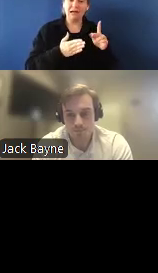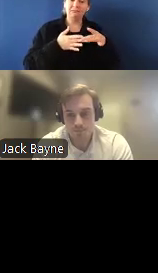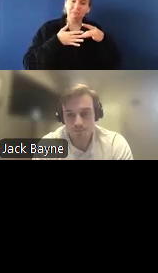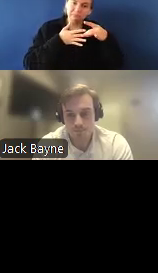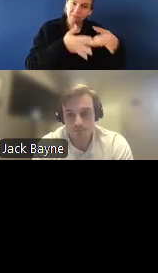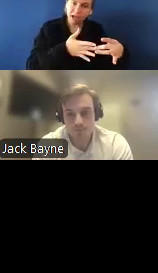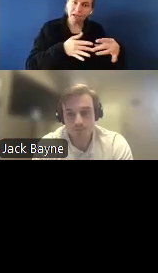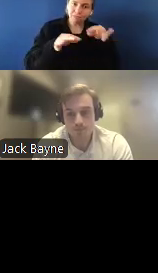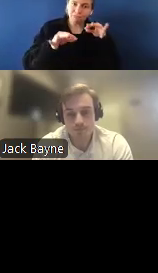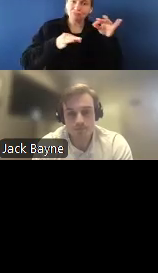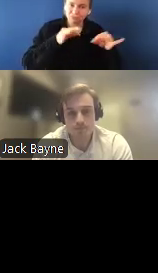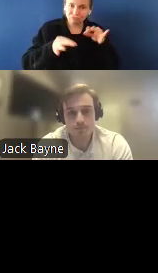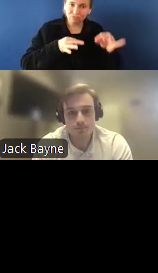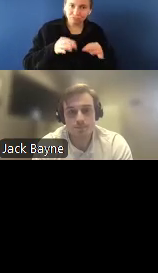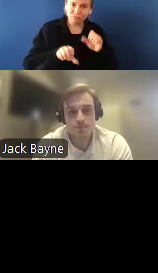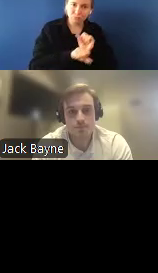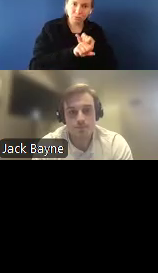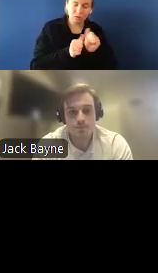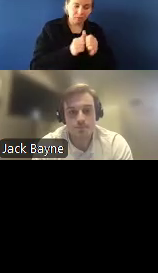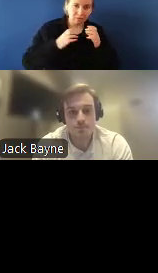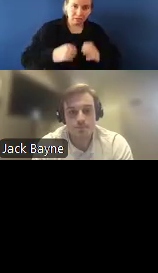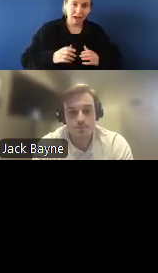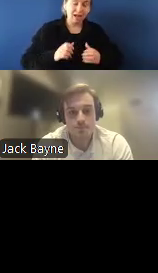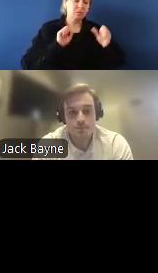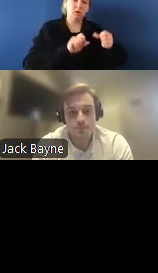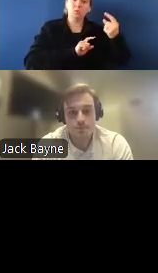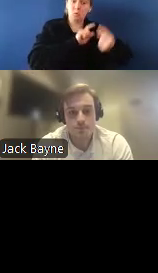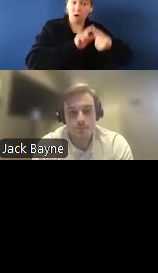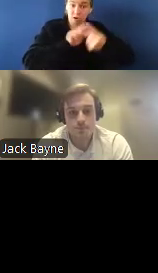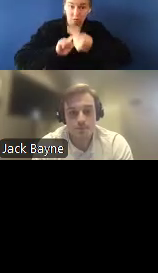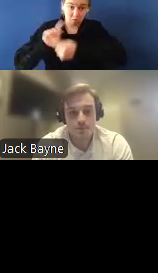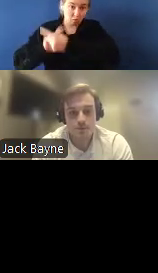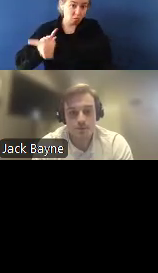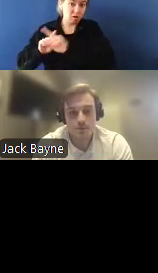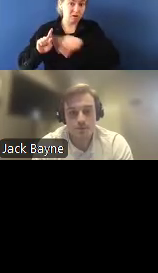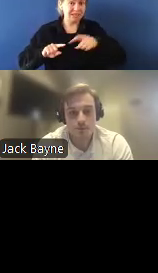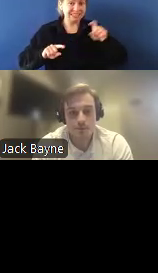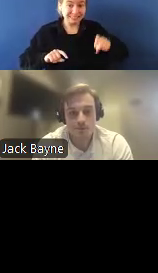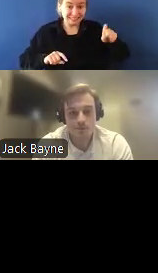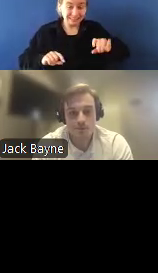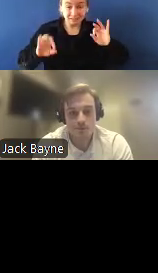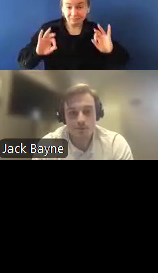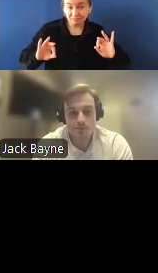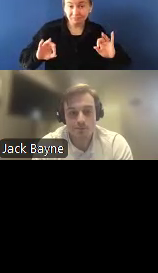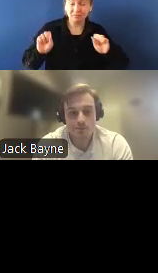working with them. We were able to do one-on-one sessions as they needed. We were, we did set up